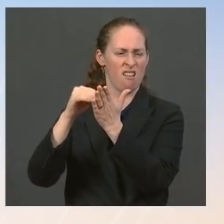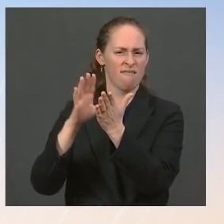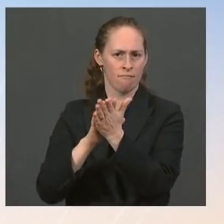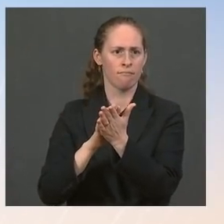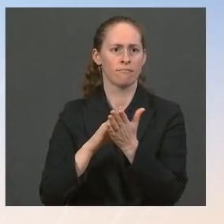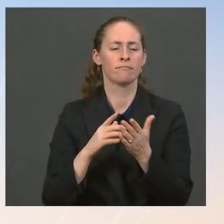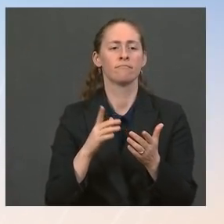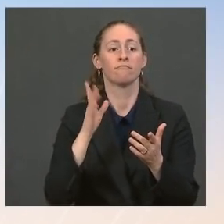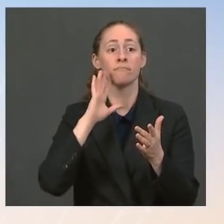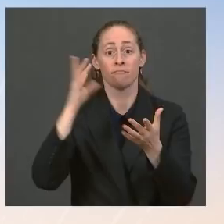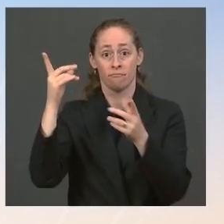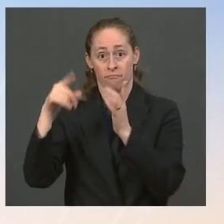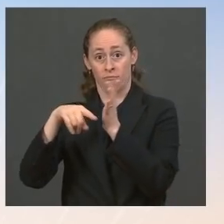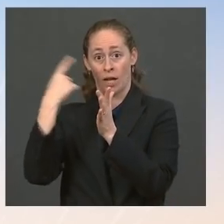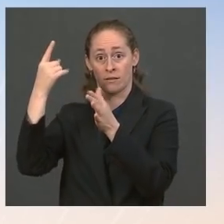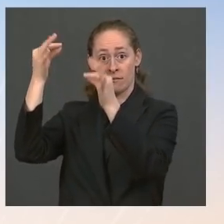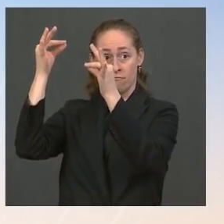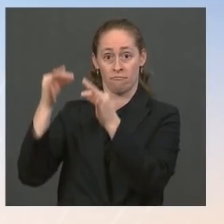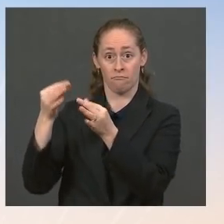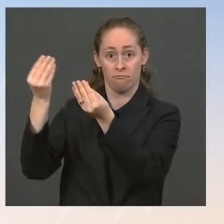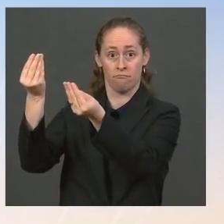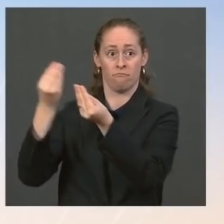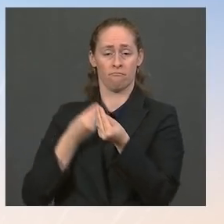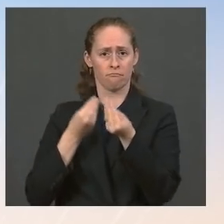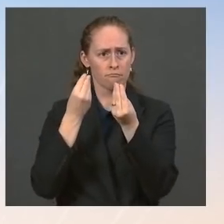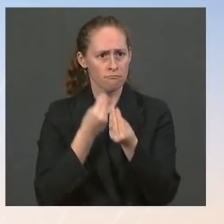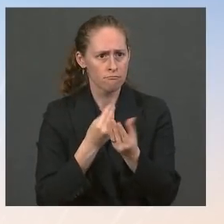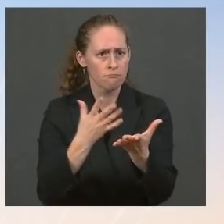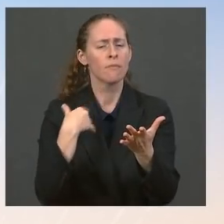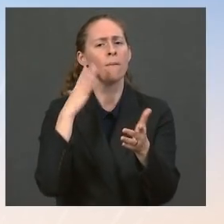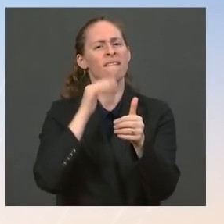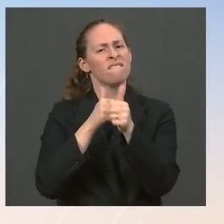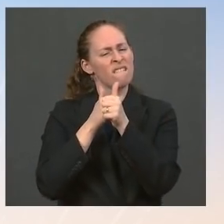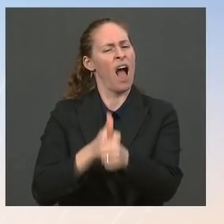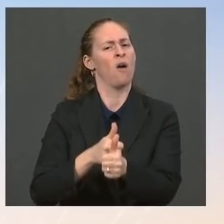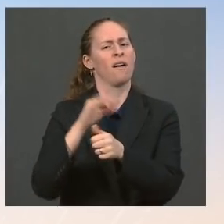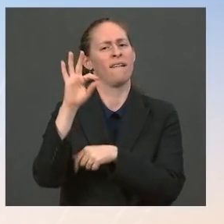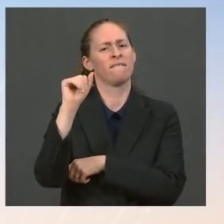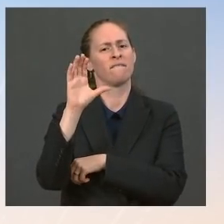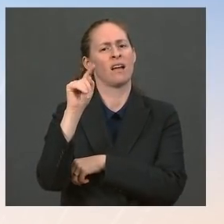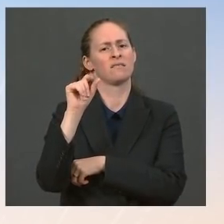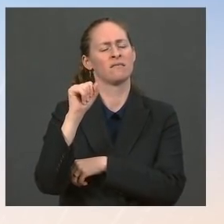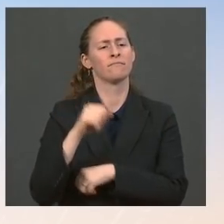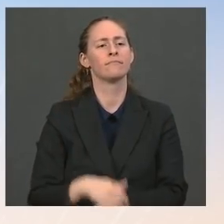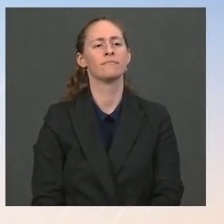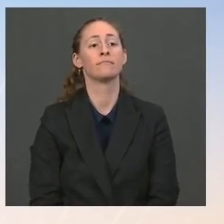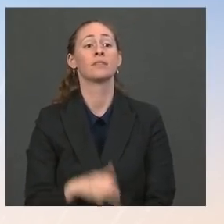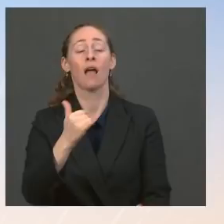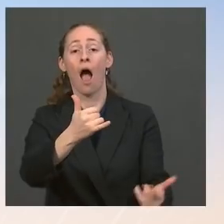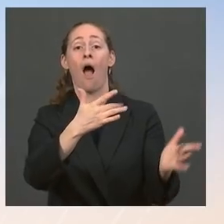will be determined by the facts that are adduced. Now, with respect to the asylum process that has --